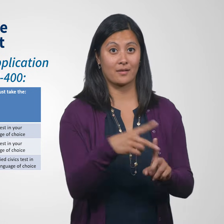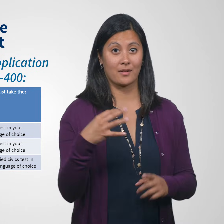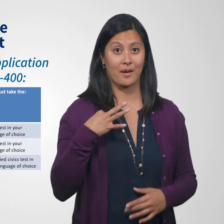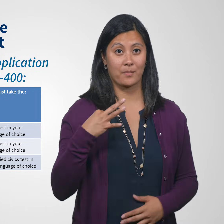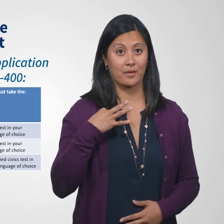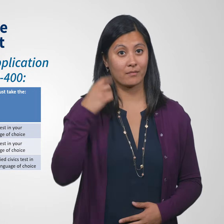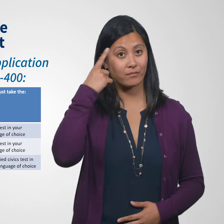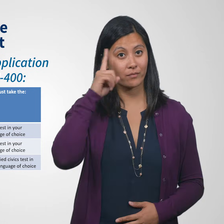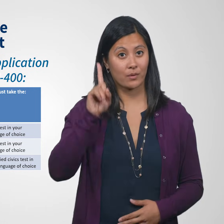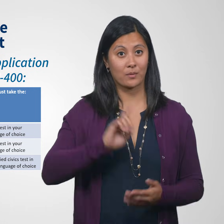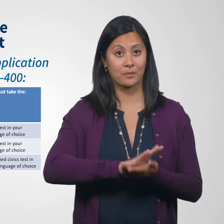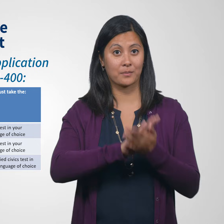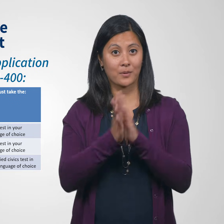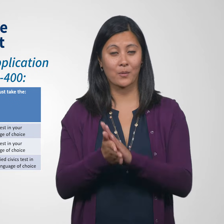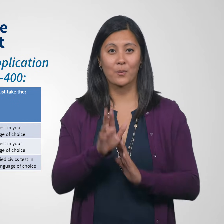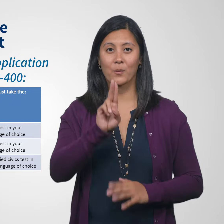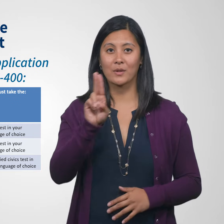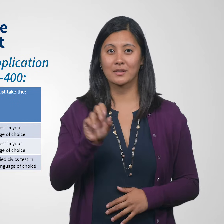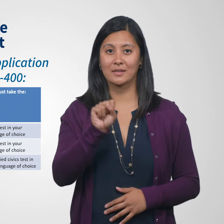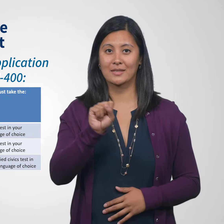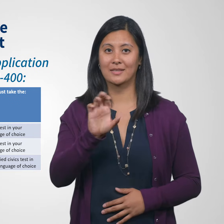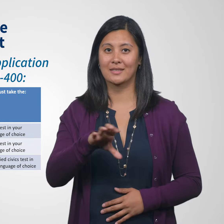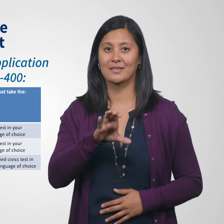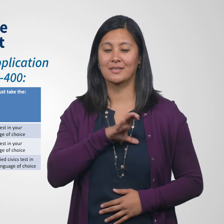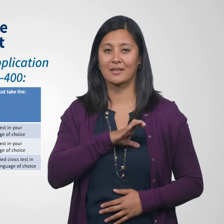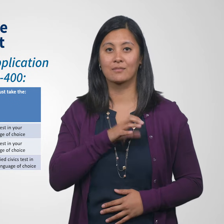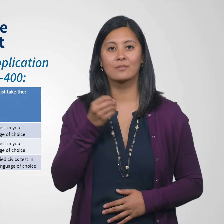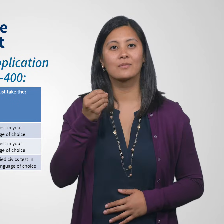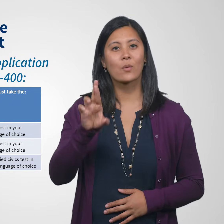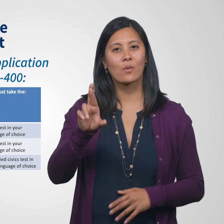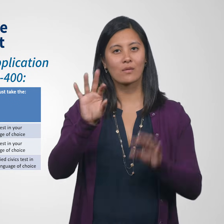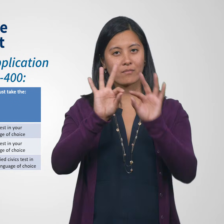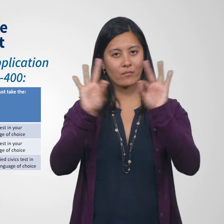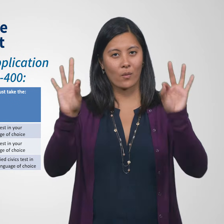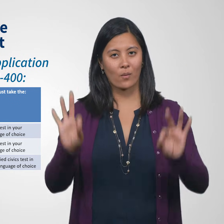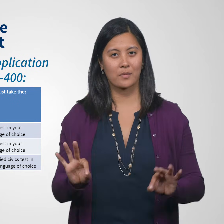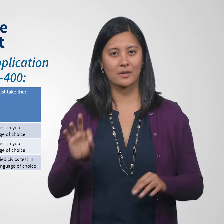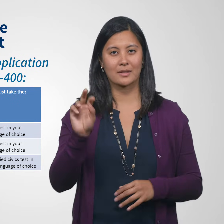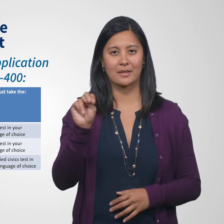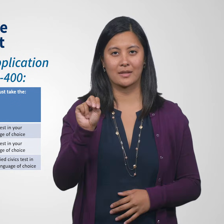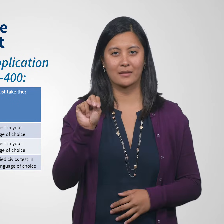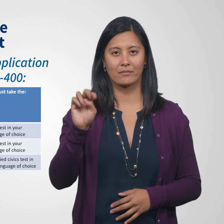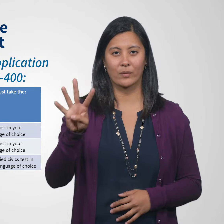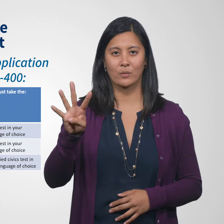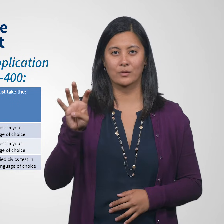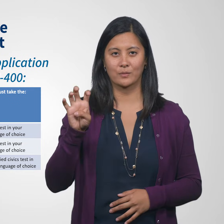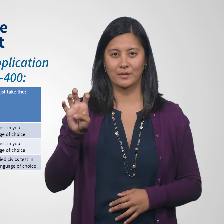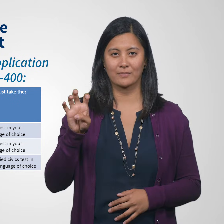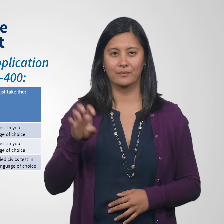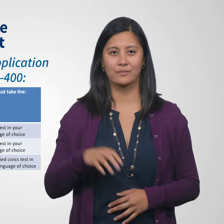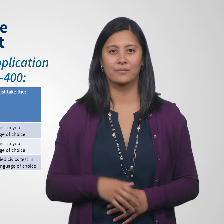At the time of filing the application for naturalization or form N400